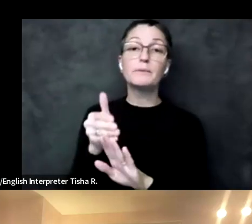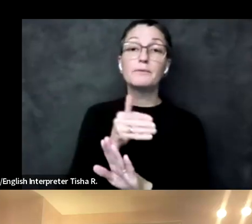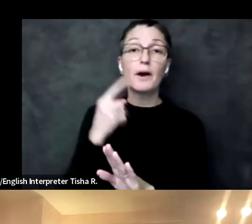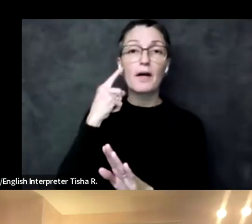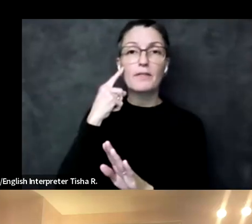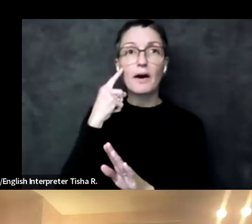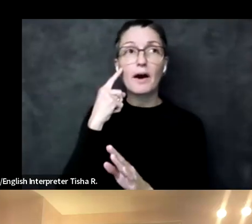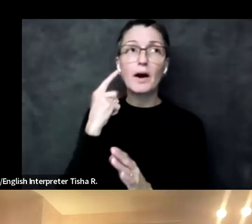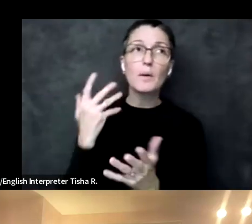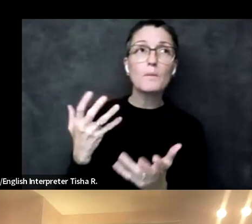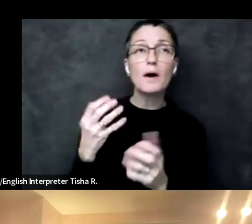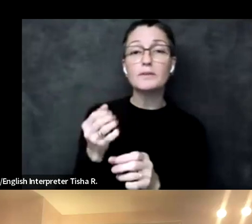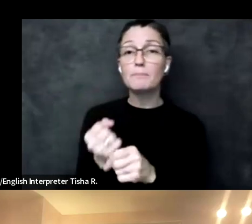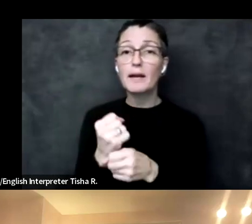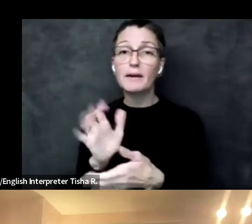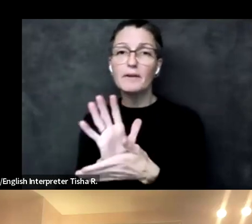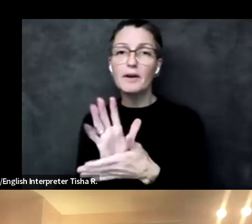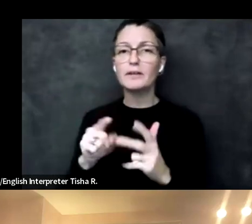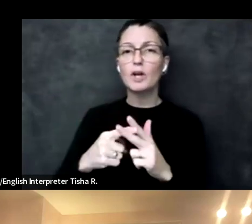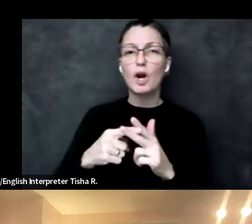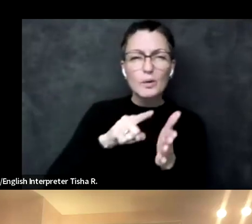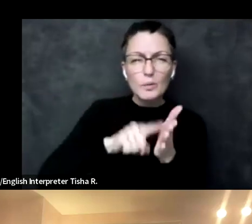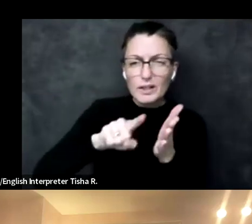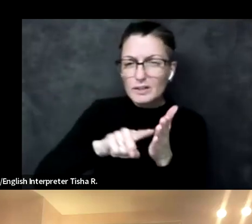I was researching endometriosis just for myself.